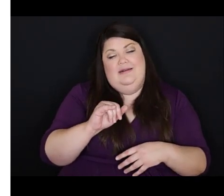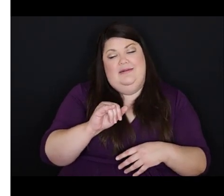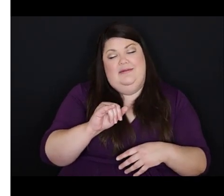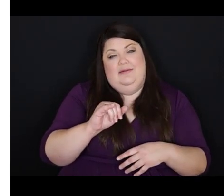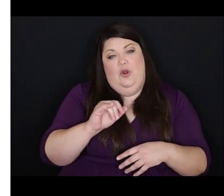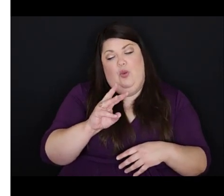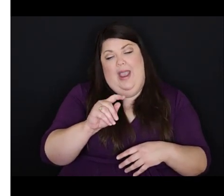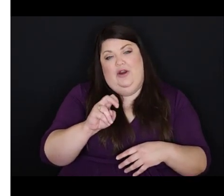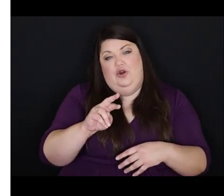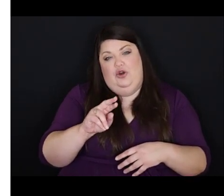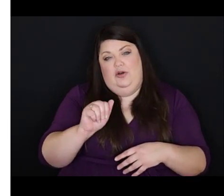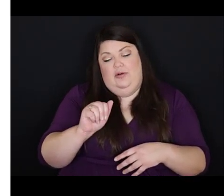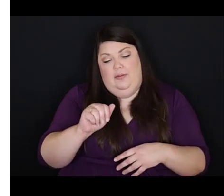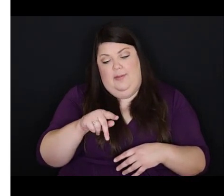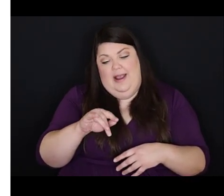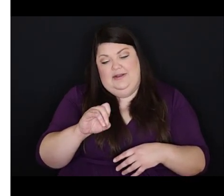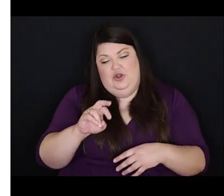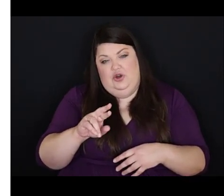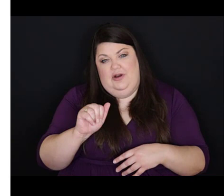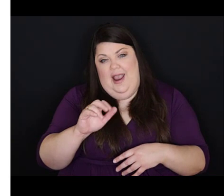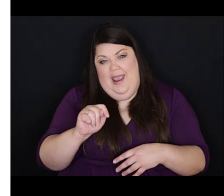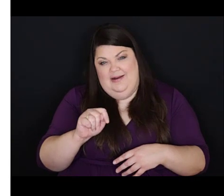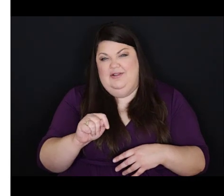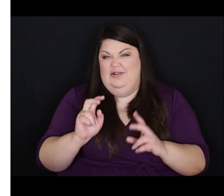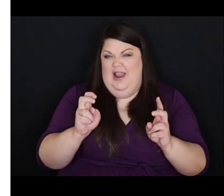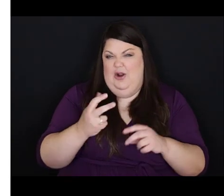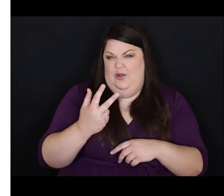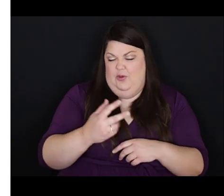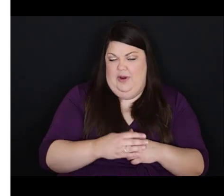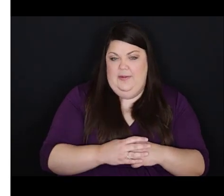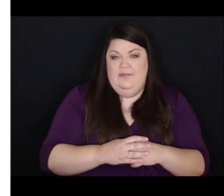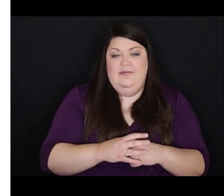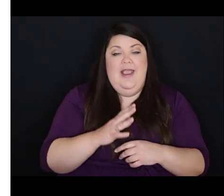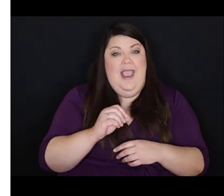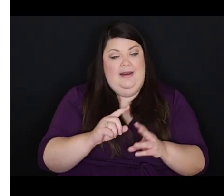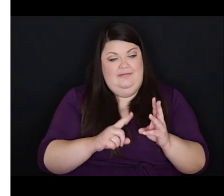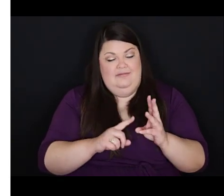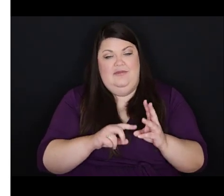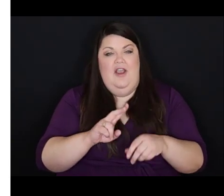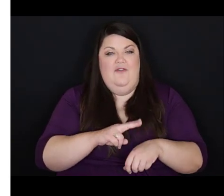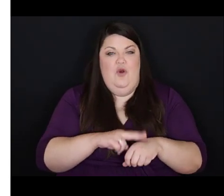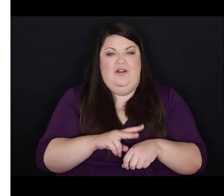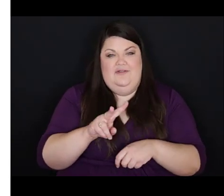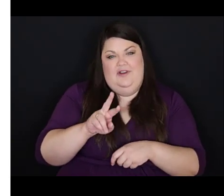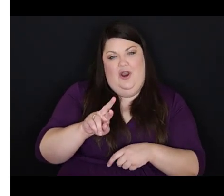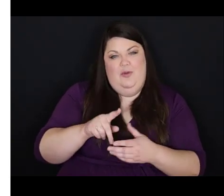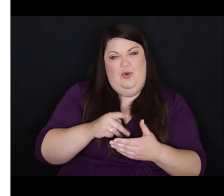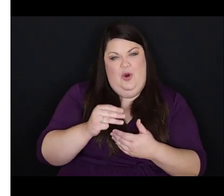Title III. And of course, the Vocational Rehabilitation program, which is Title IV.